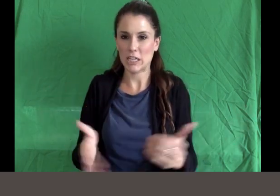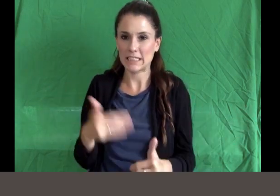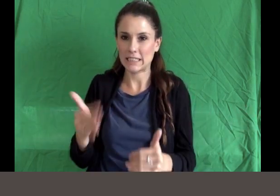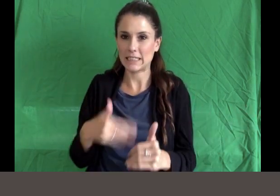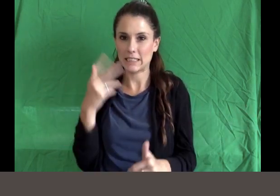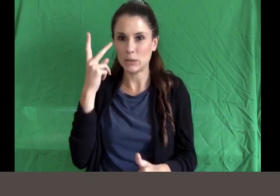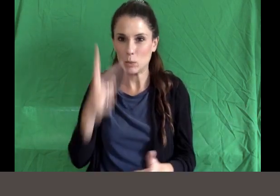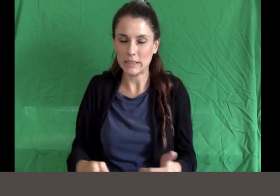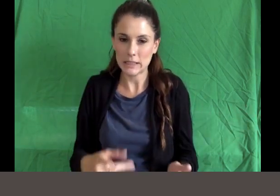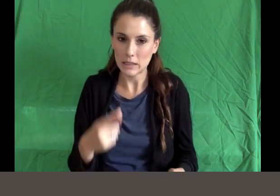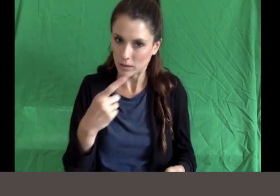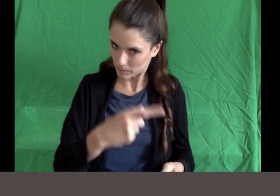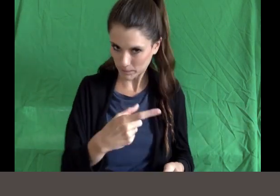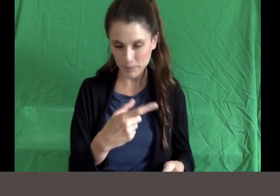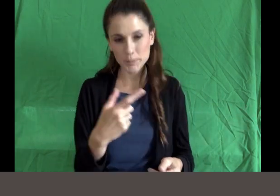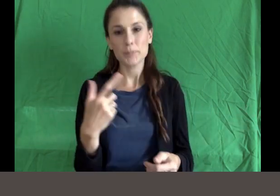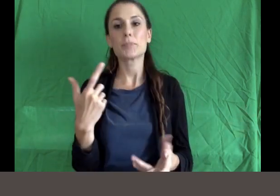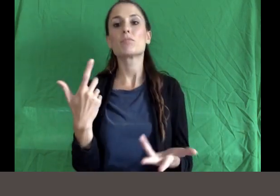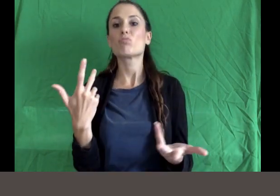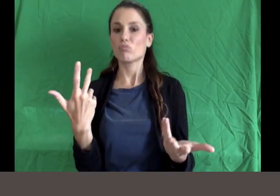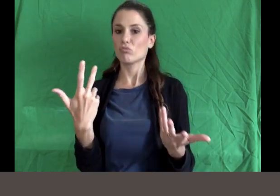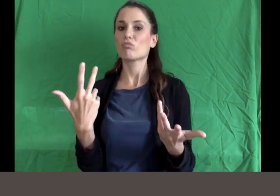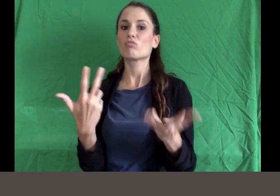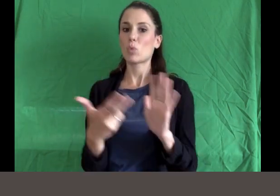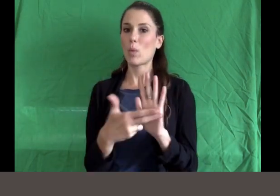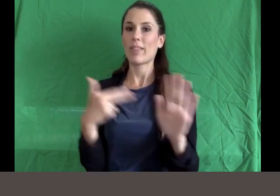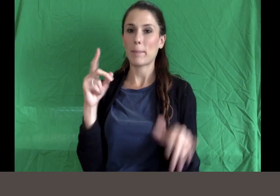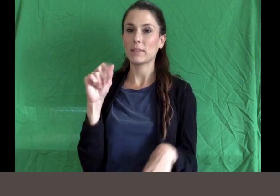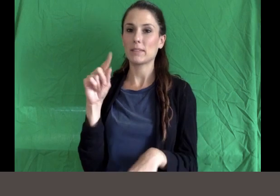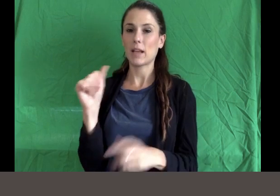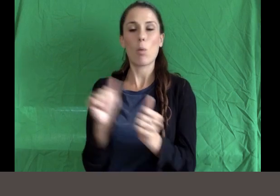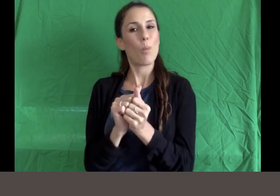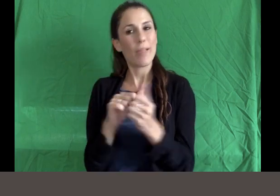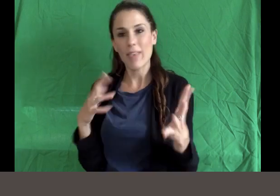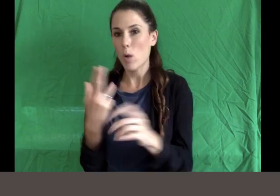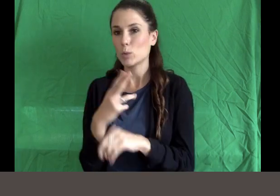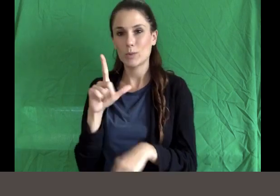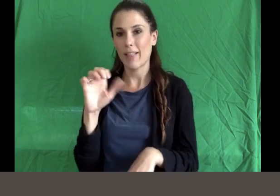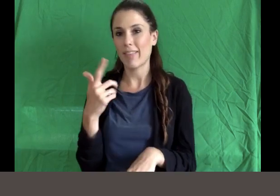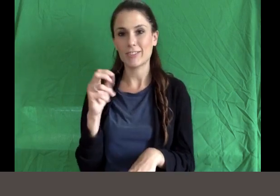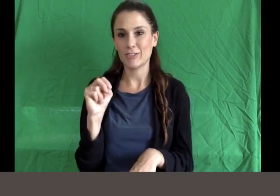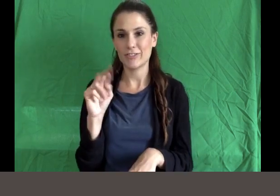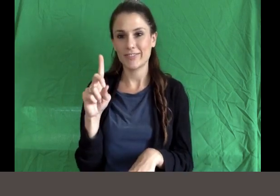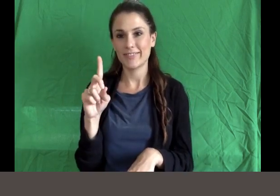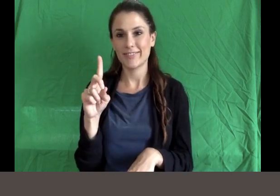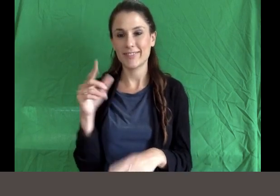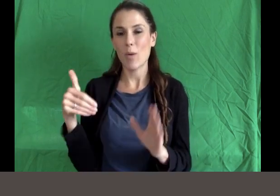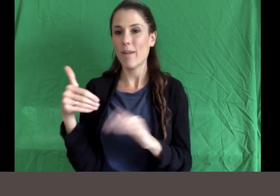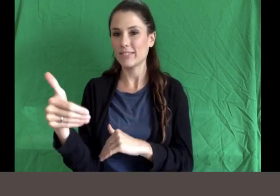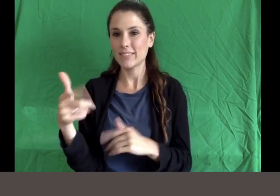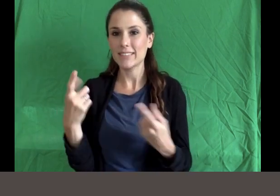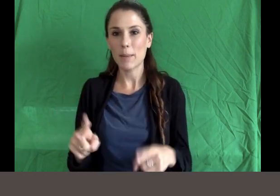removing legends because they they often are a little bit confusing to look at you have to do a